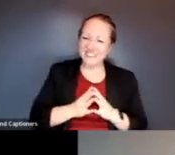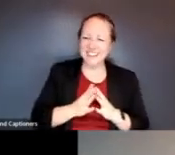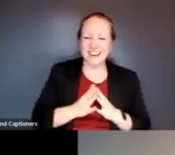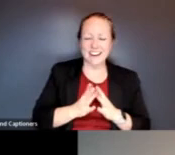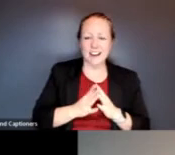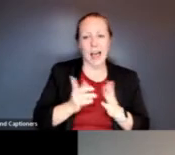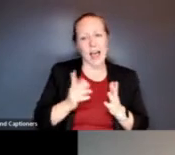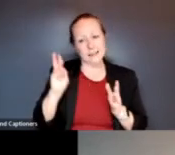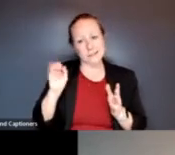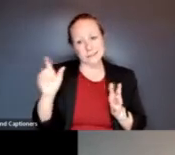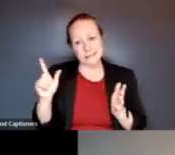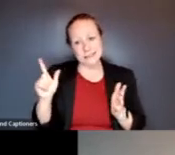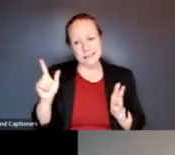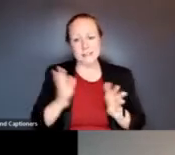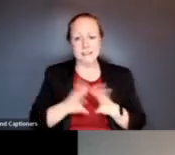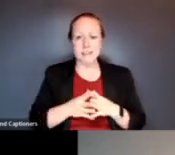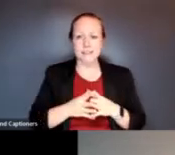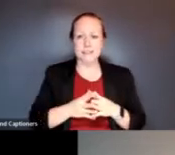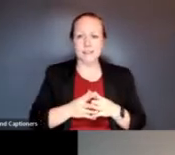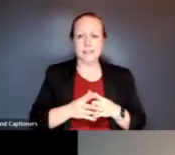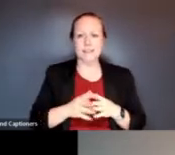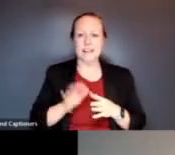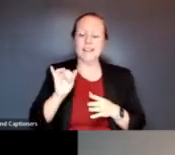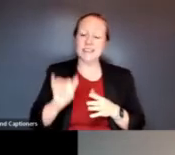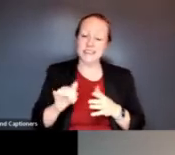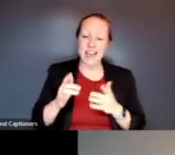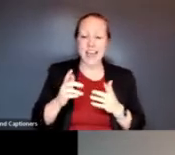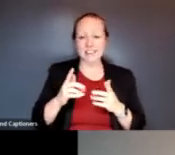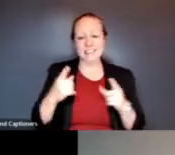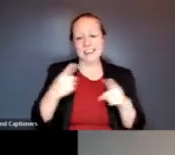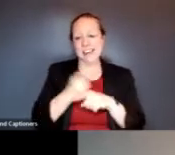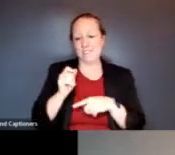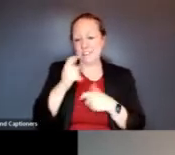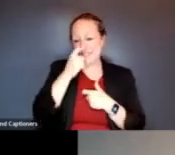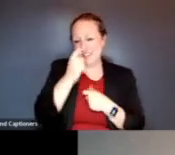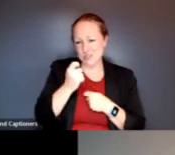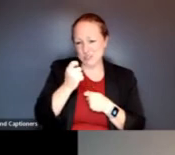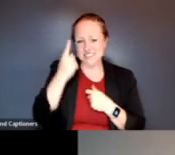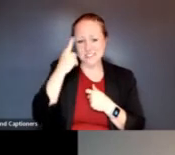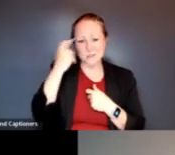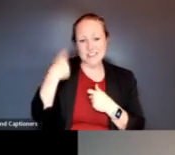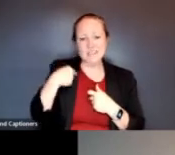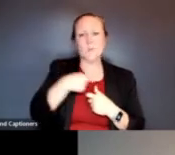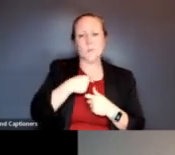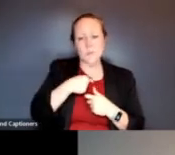Theo Tsaousides: Well, that would be conflict of interest. But we have developed in the